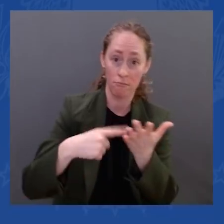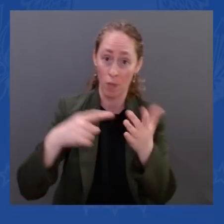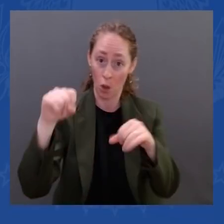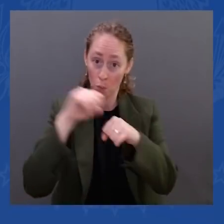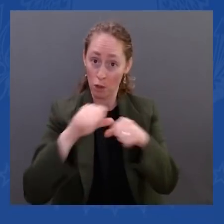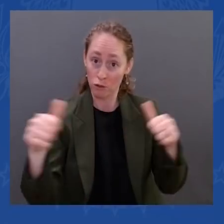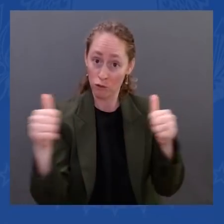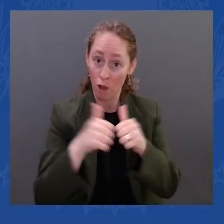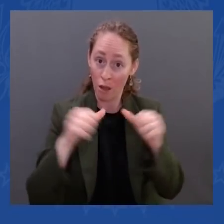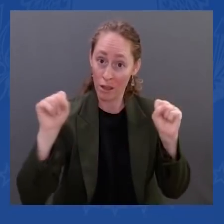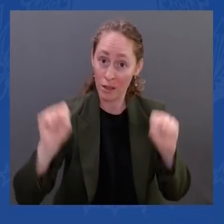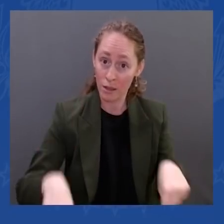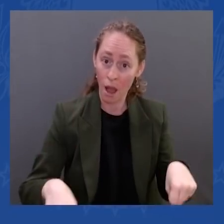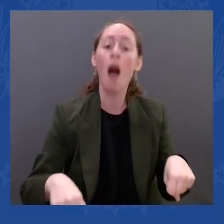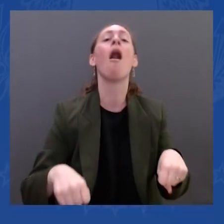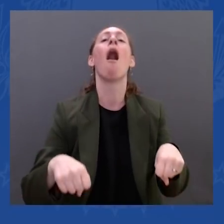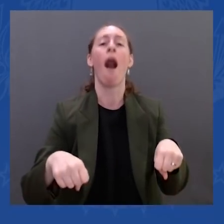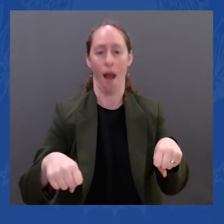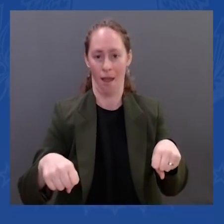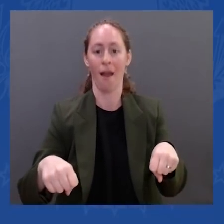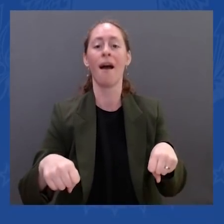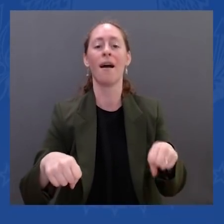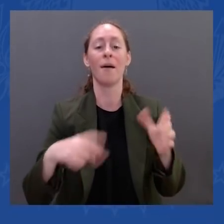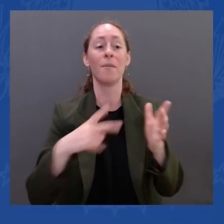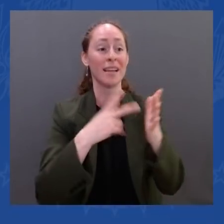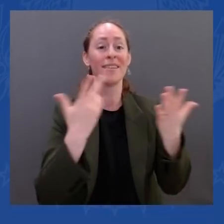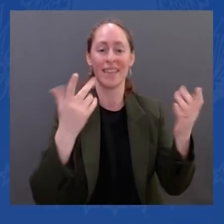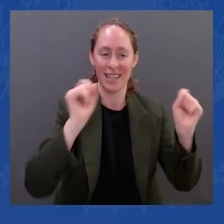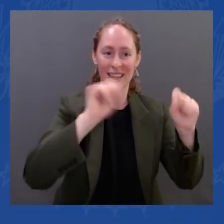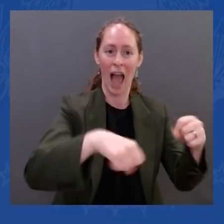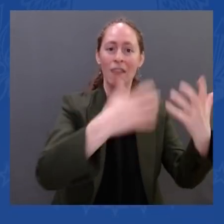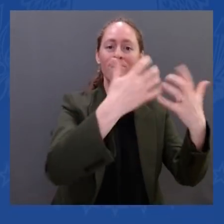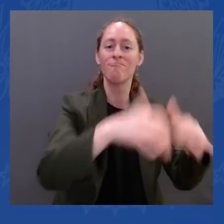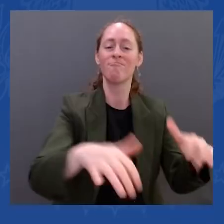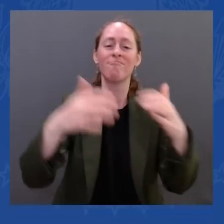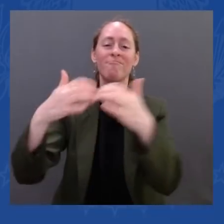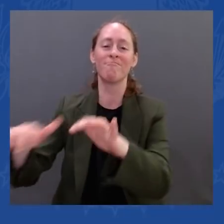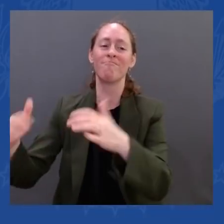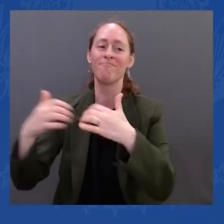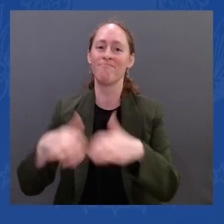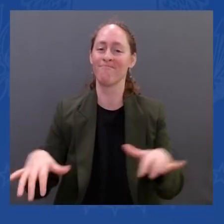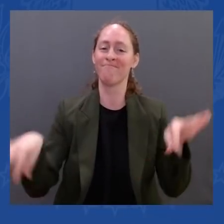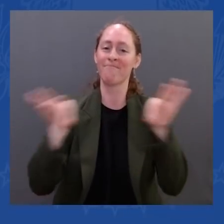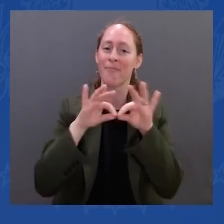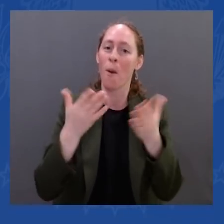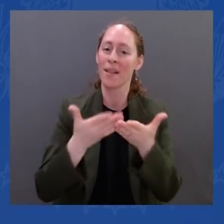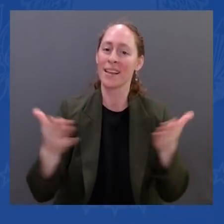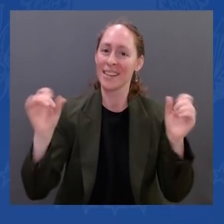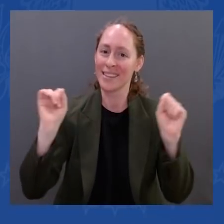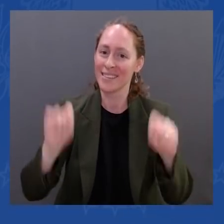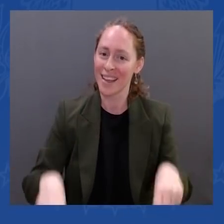And thank you for bringing us all together again to keep driving our progress as we advance a positive vision